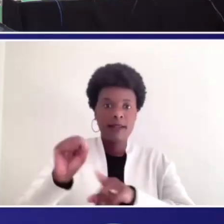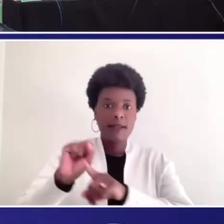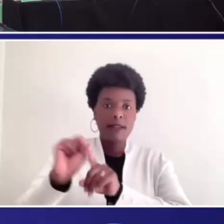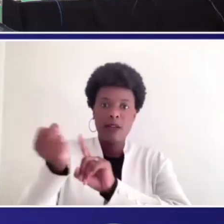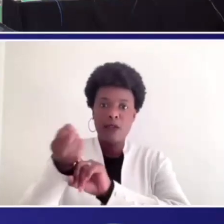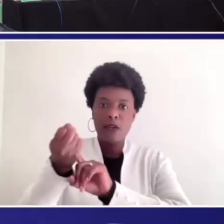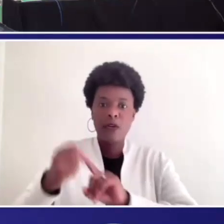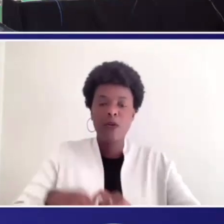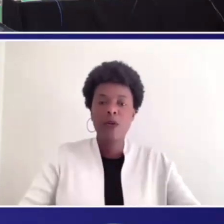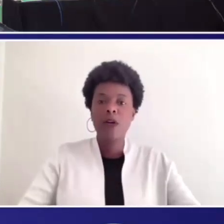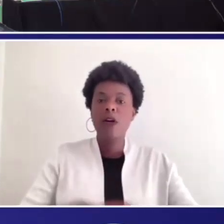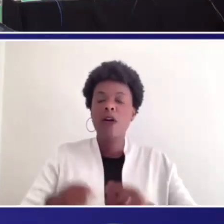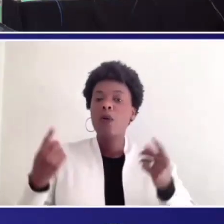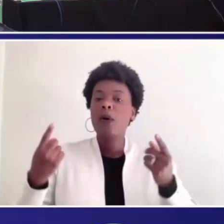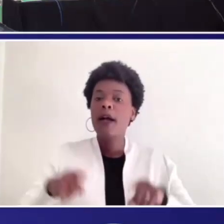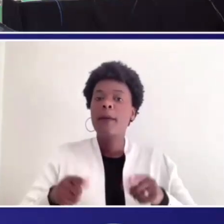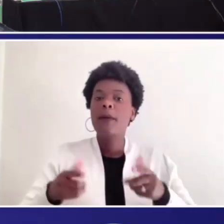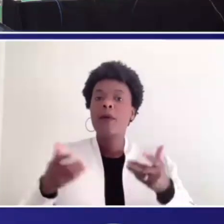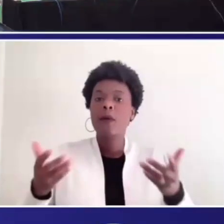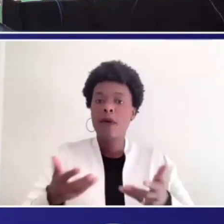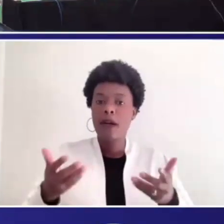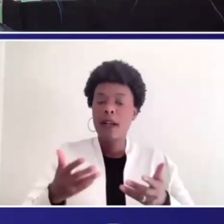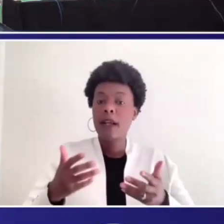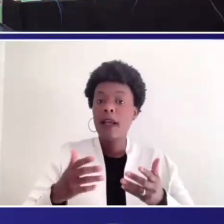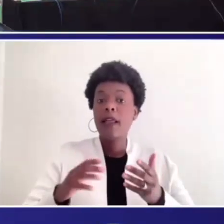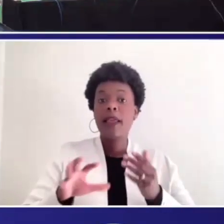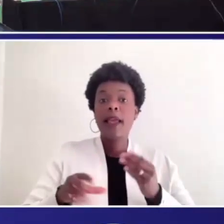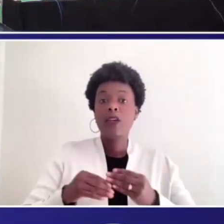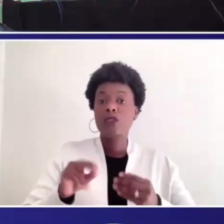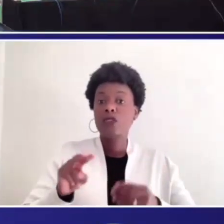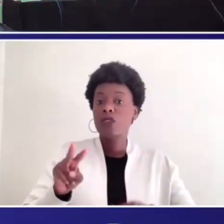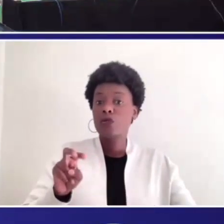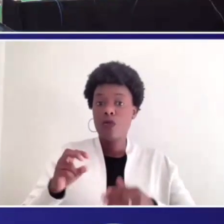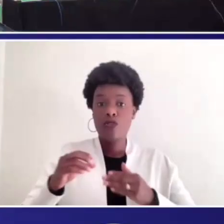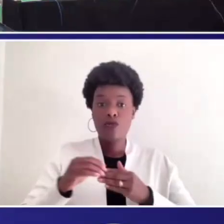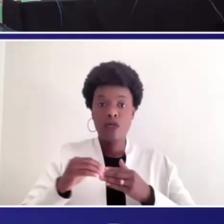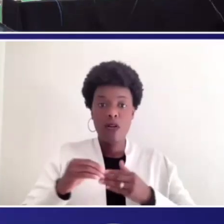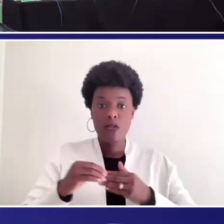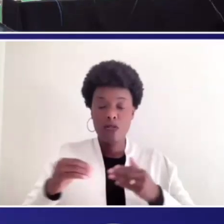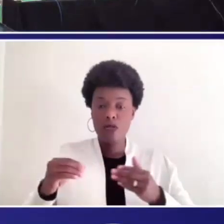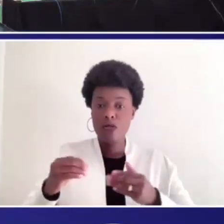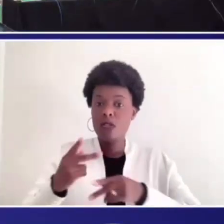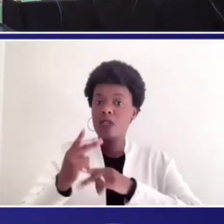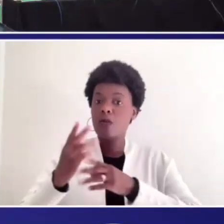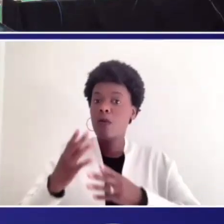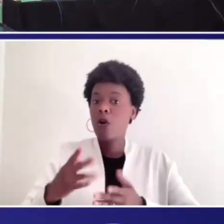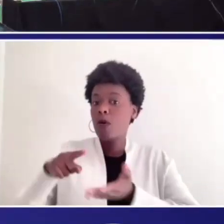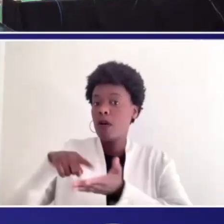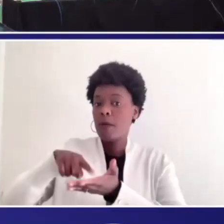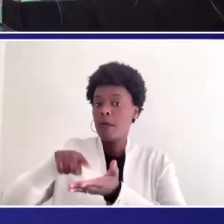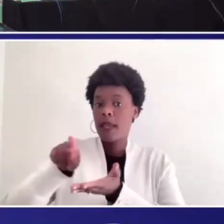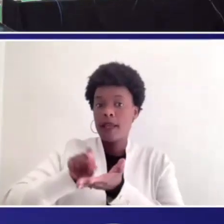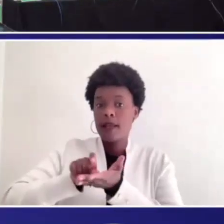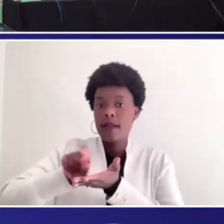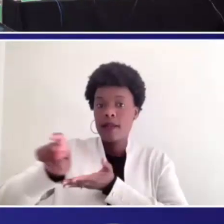What would happen is that extra $200 that that borrower pays would go toward the